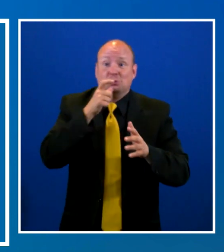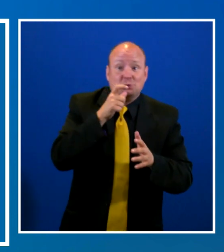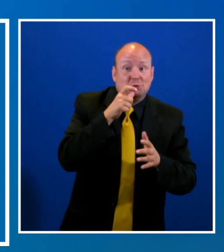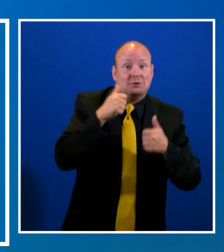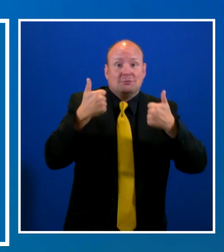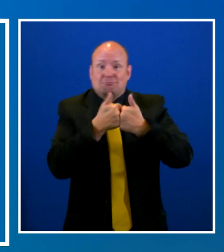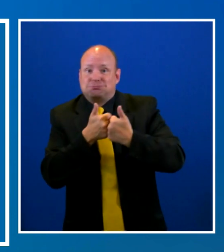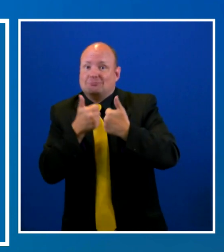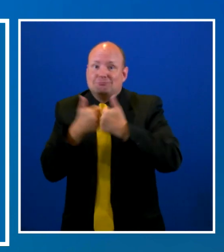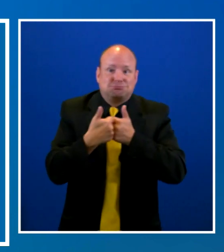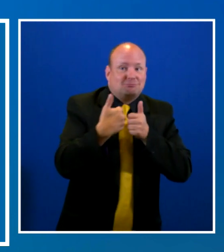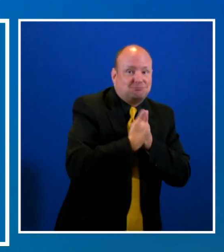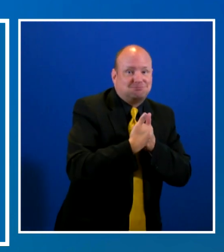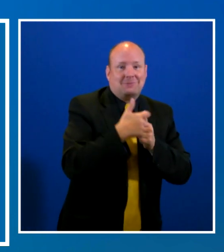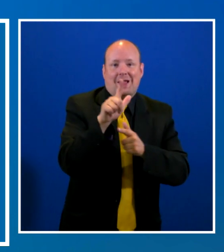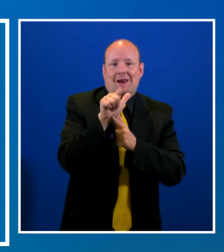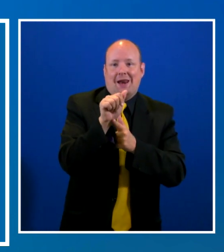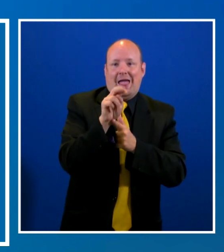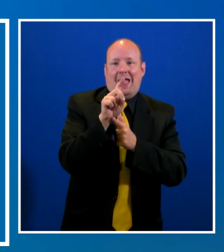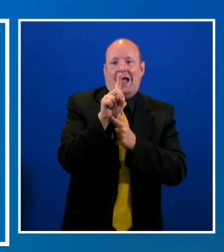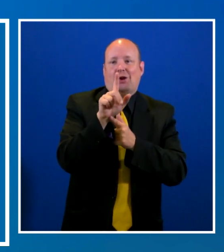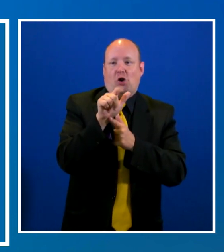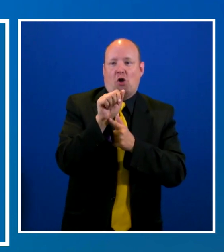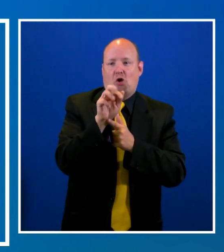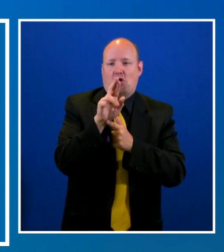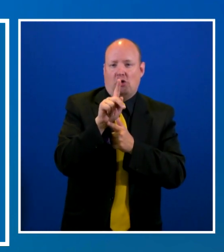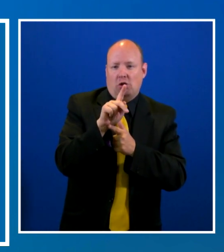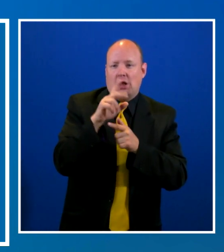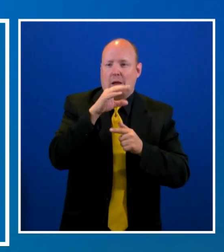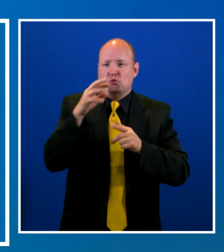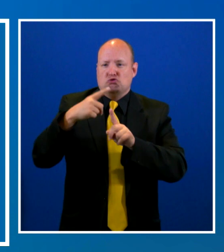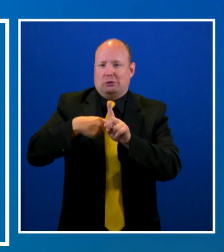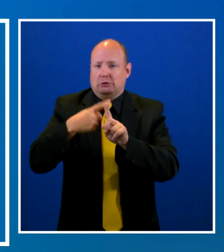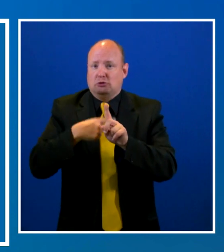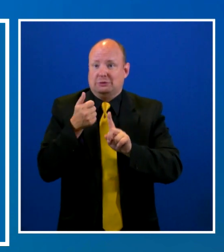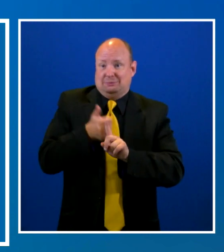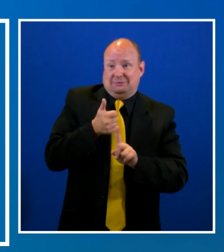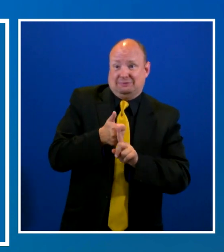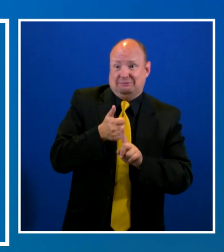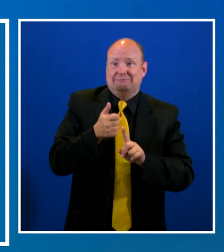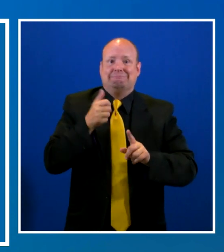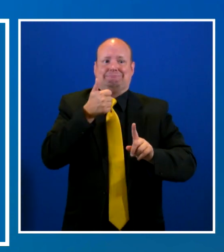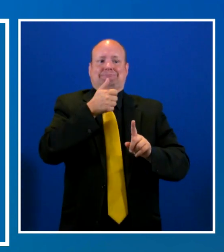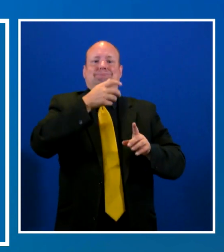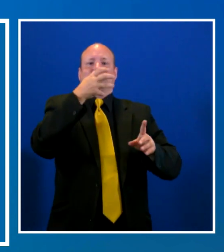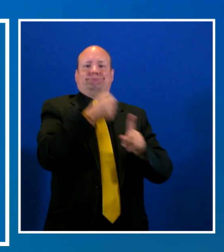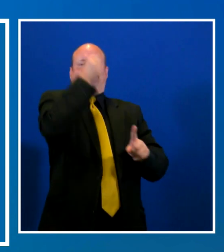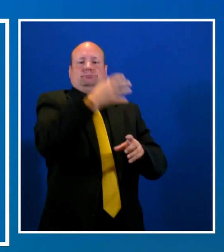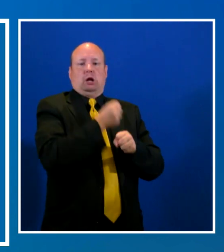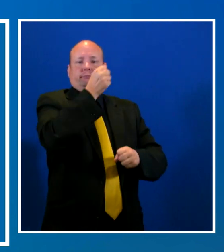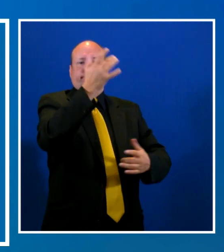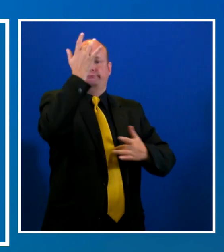Referrals for 800 additional eligible low income households